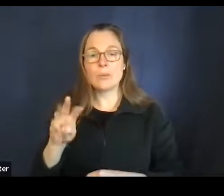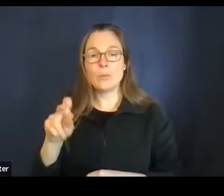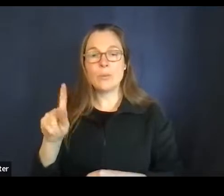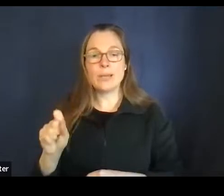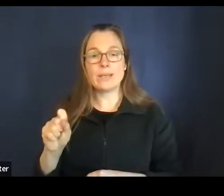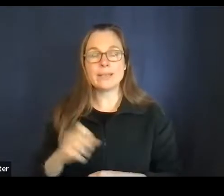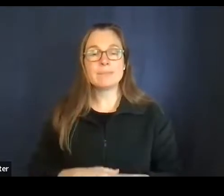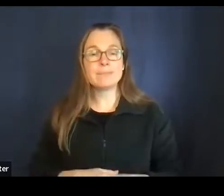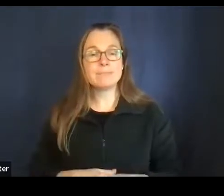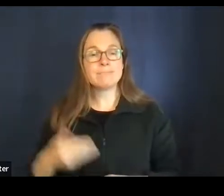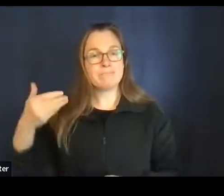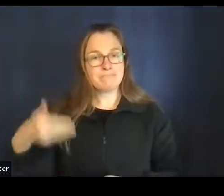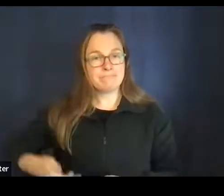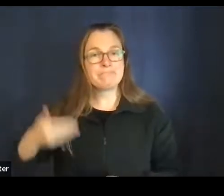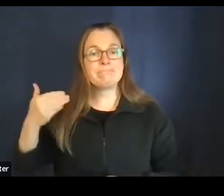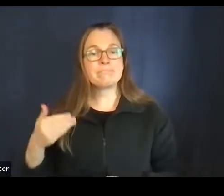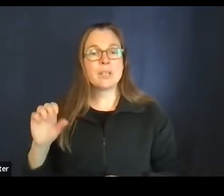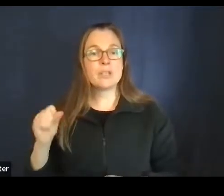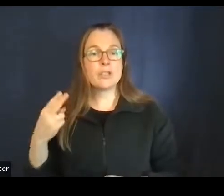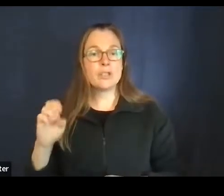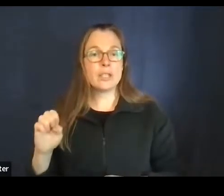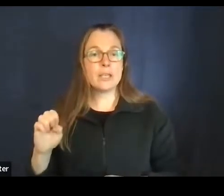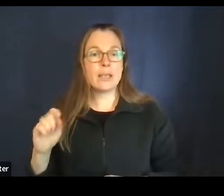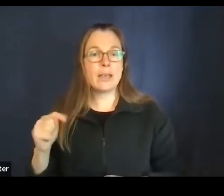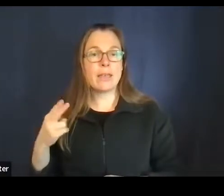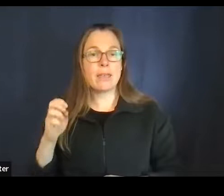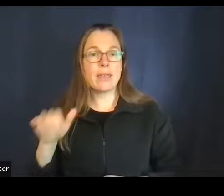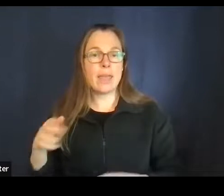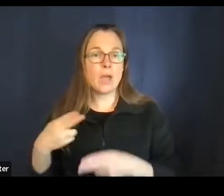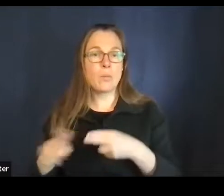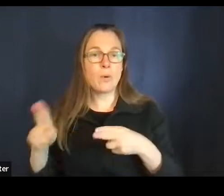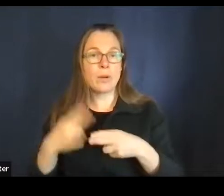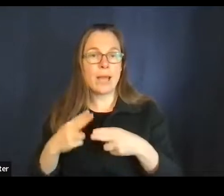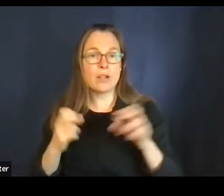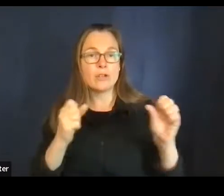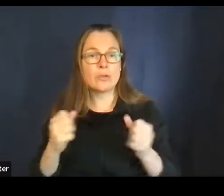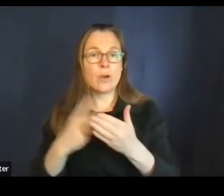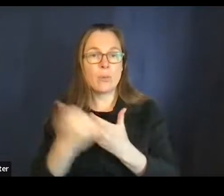I'm Shoshanah Oppenheim, I use she/they pronouns and I'm the Strategic Projects and Opportunities Team manager